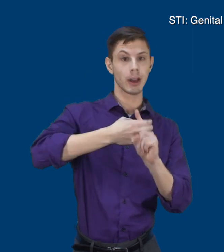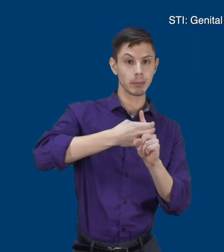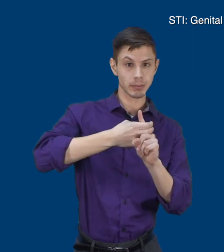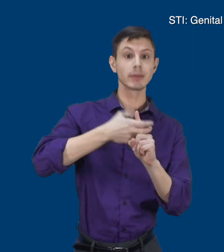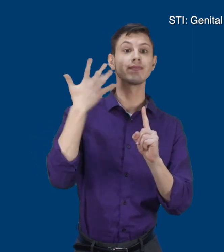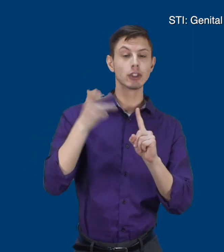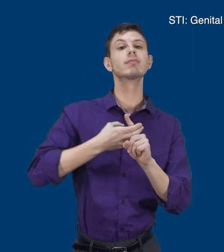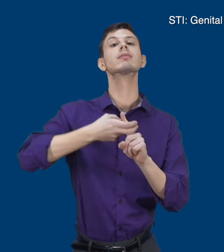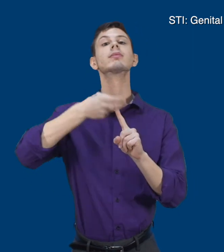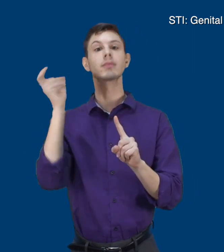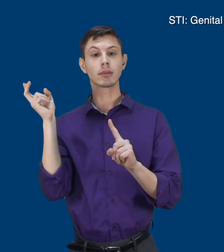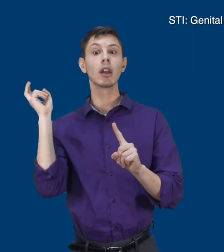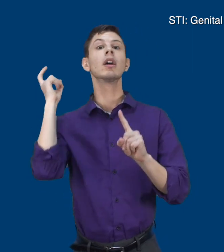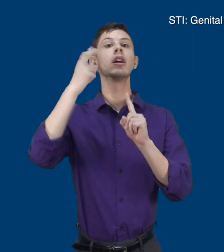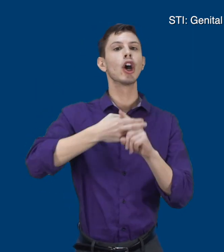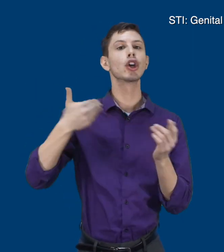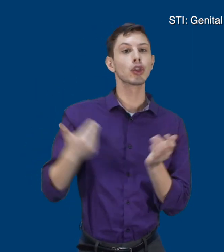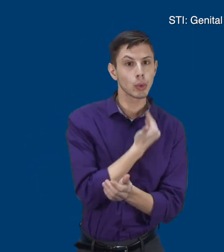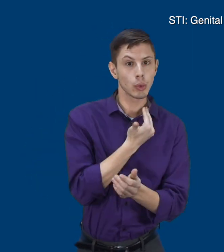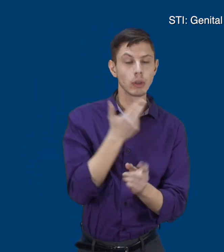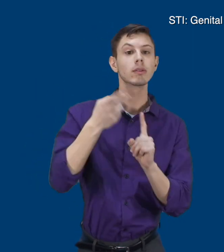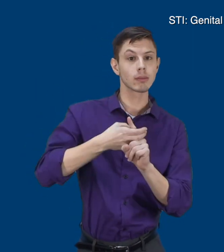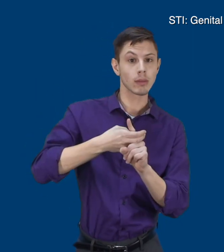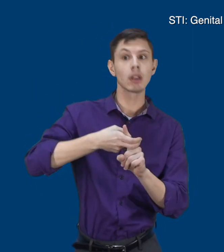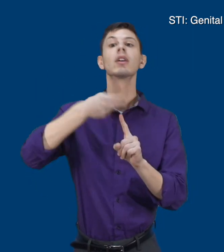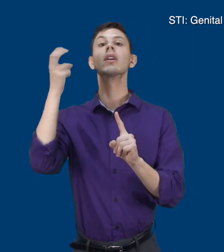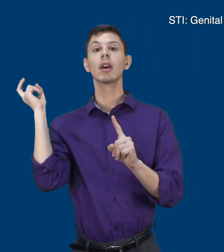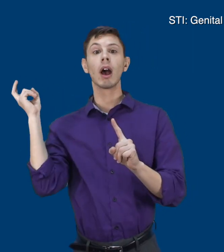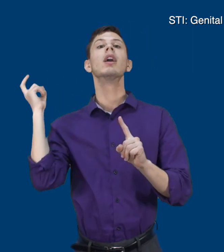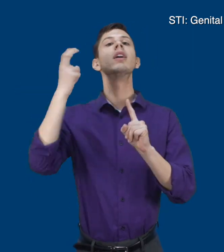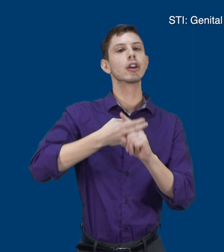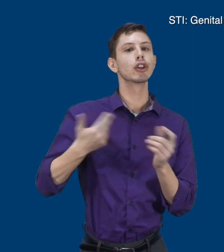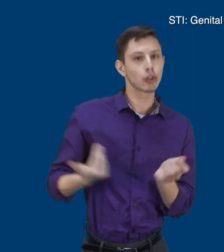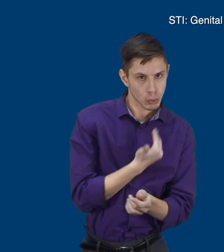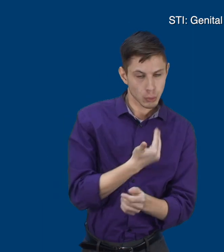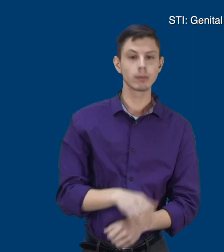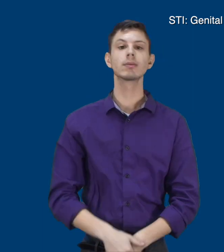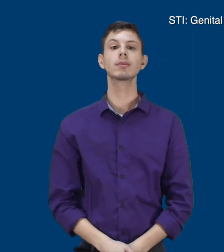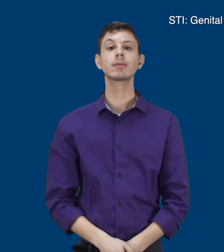using condoms to cover the toys and use new condoms after each use